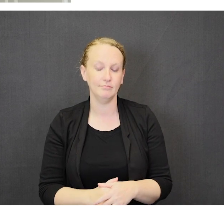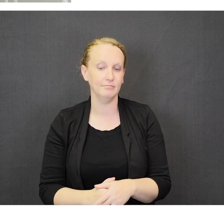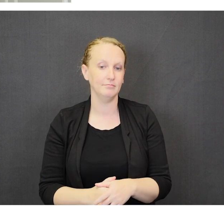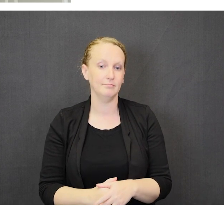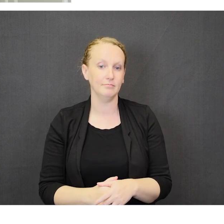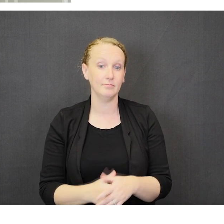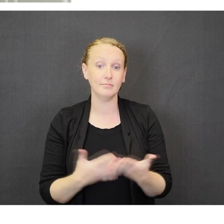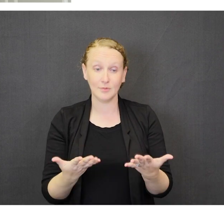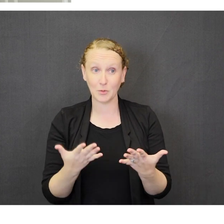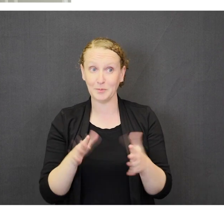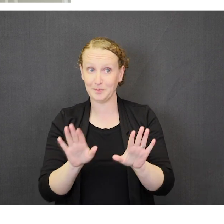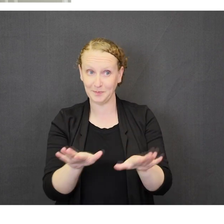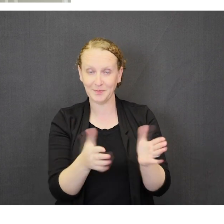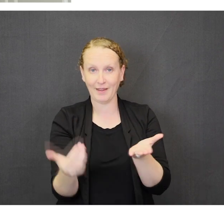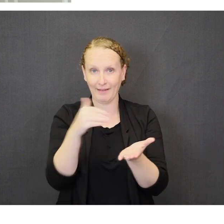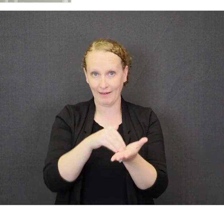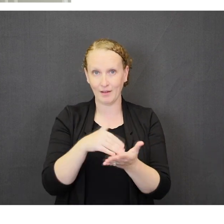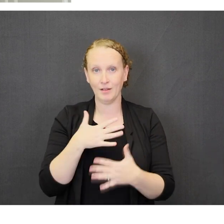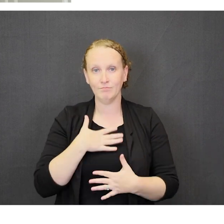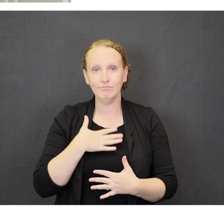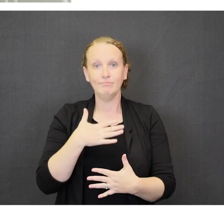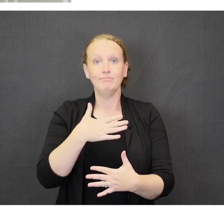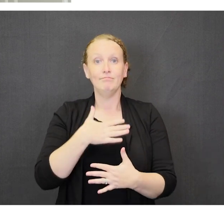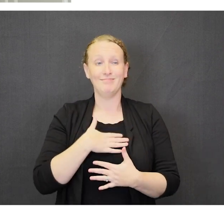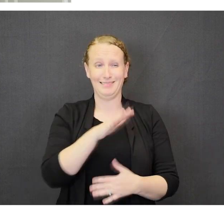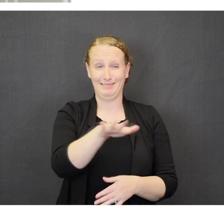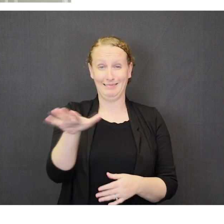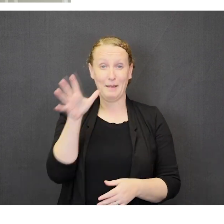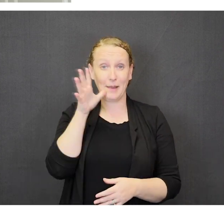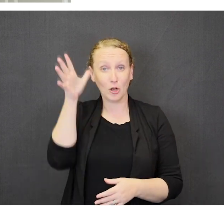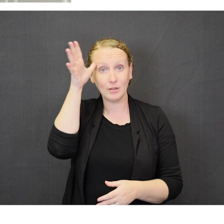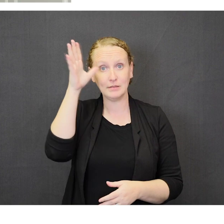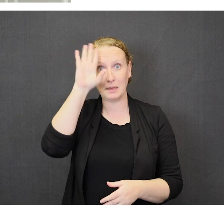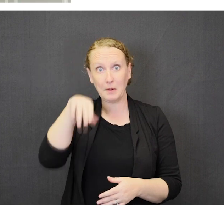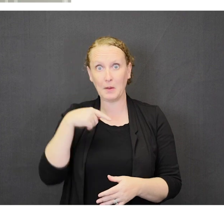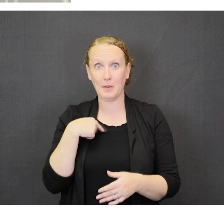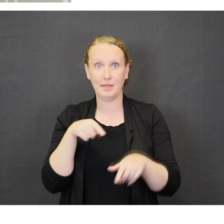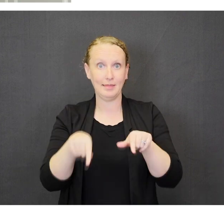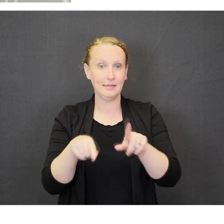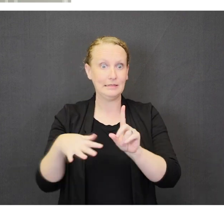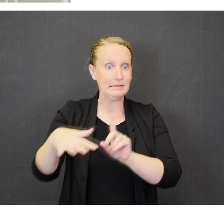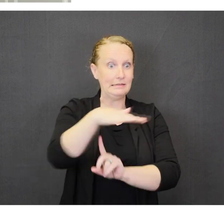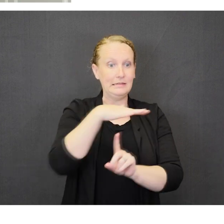hold of so deep breaths to all of us parents as we're navigating through this